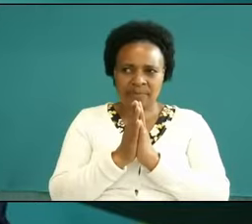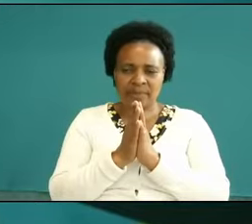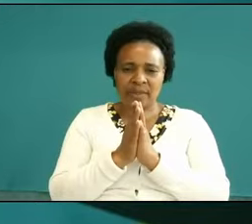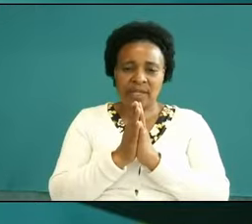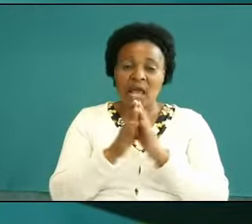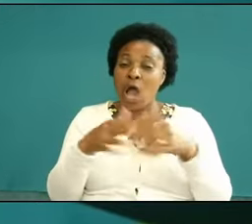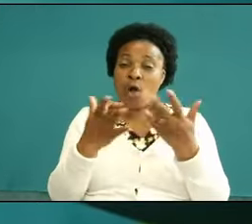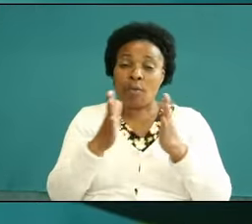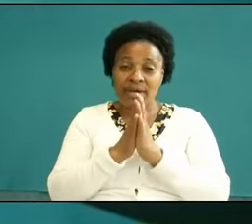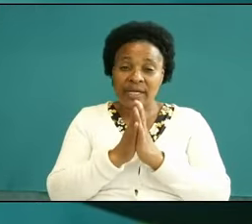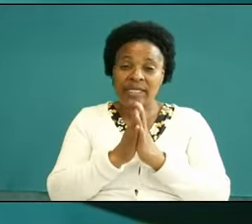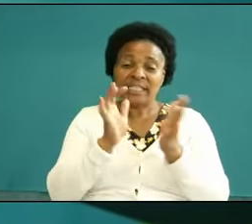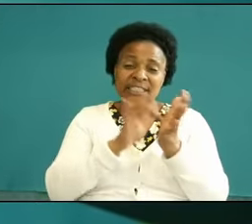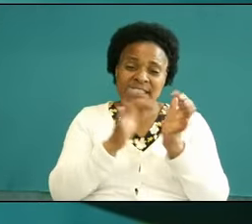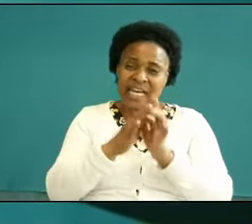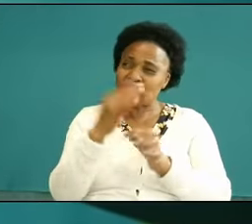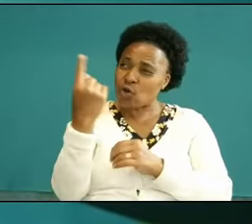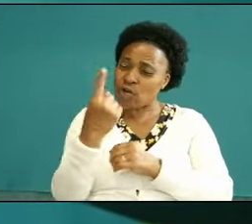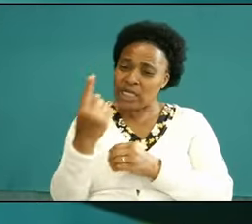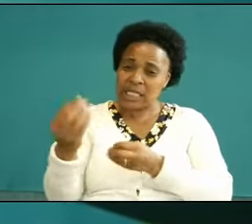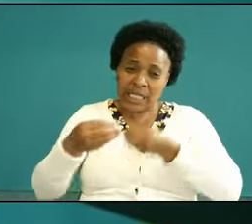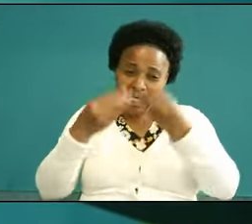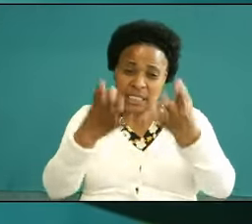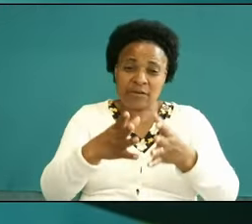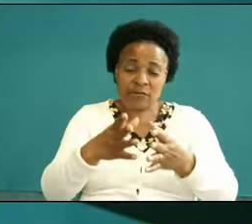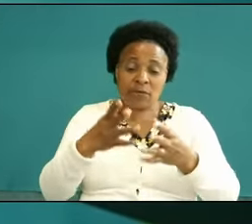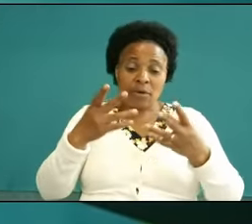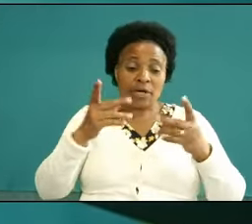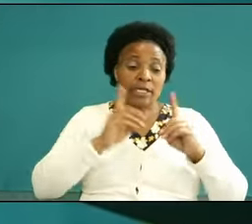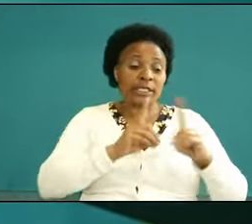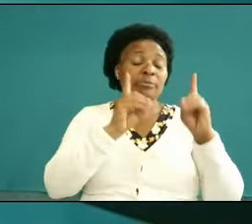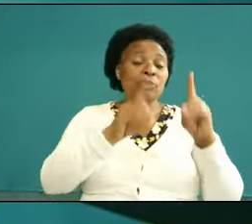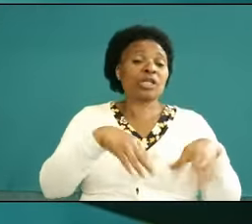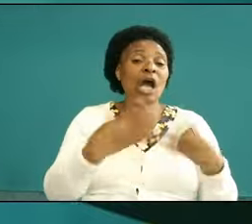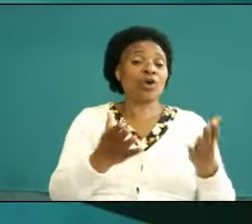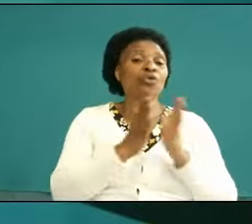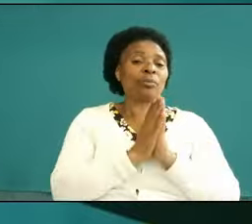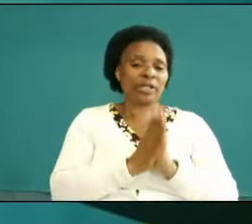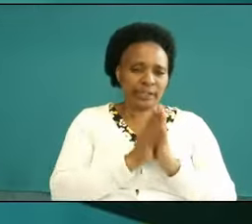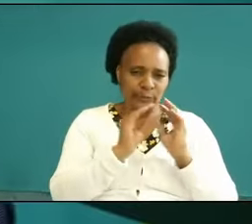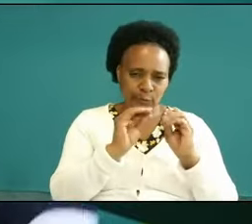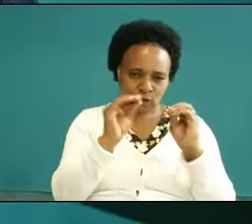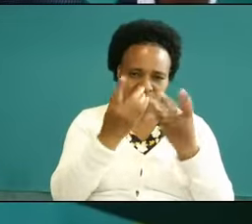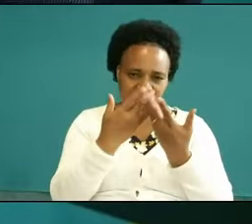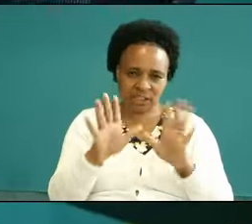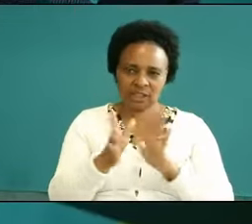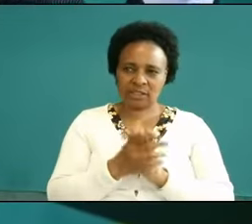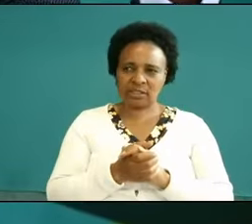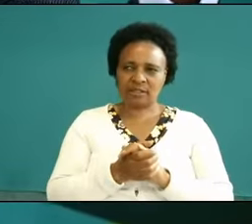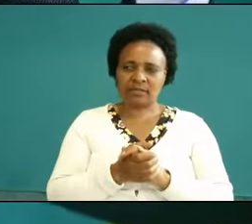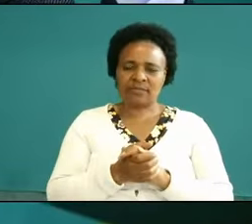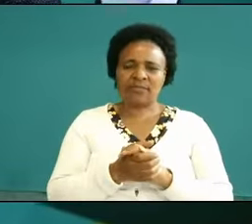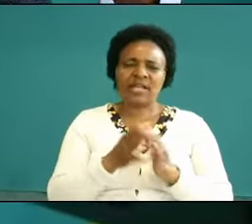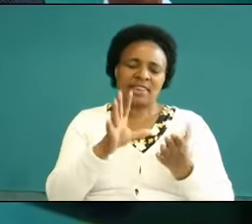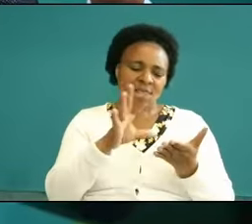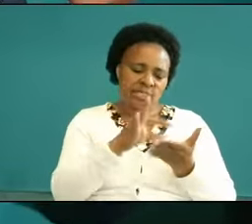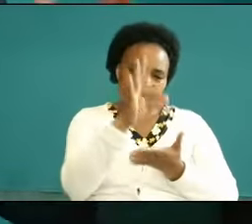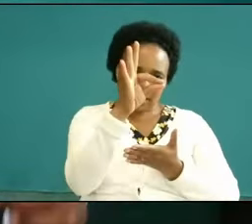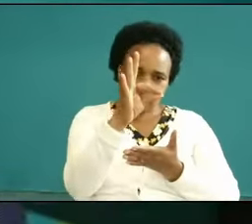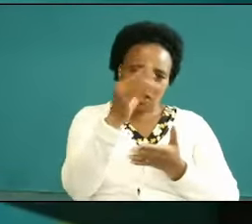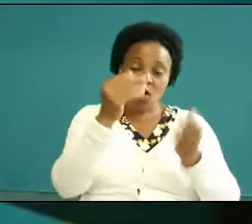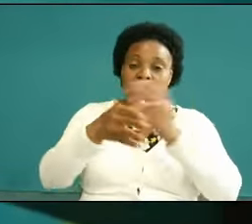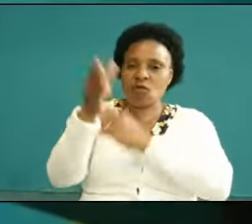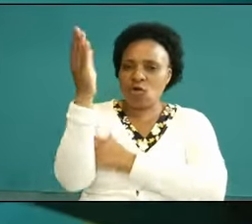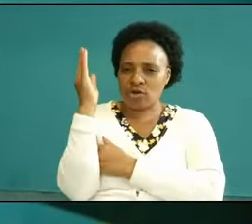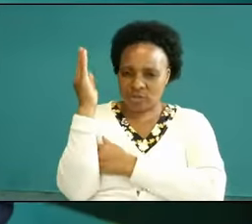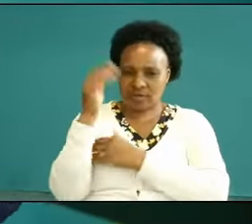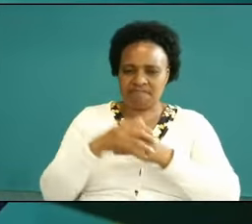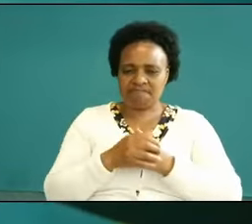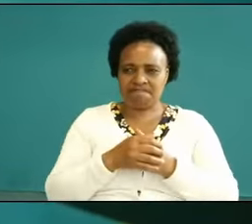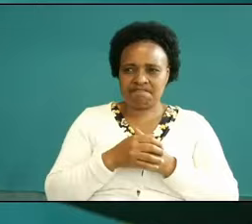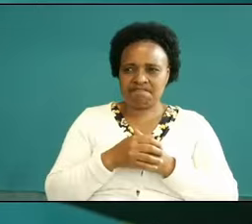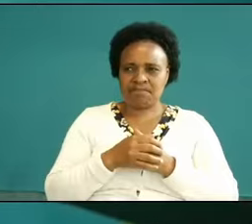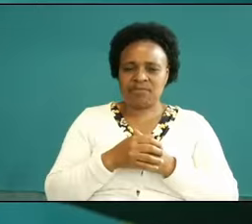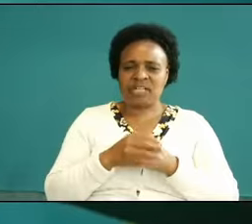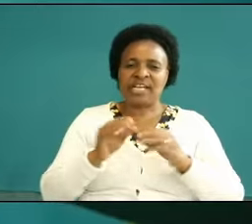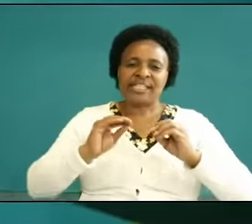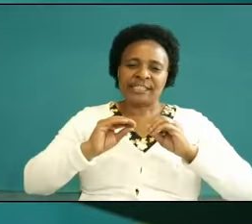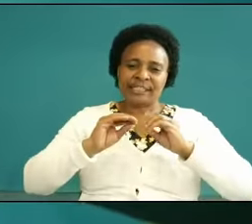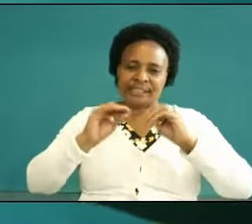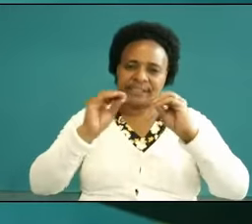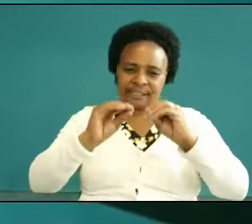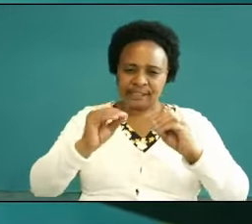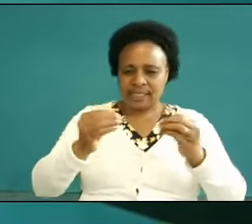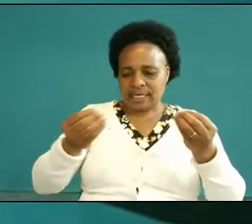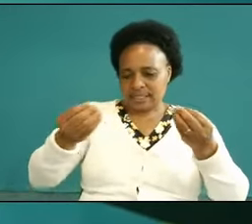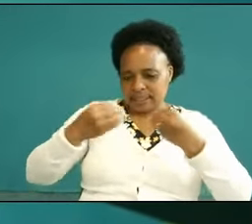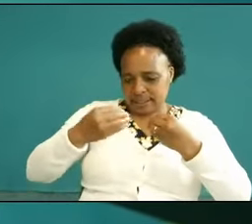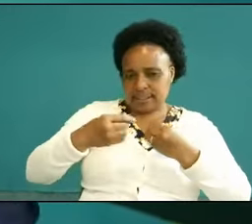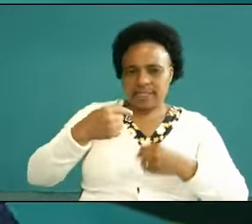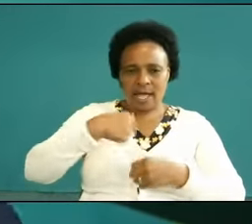it's only Jesus who did that is enough no one goes there the spirit of God teaches us how to pray